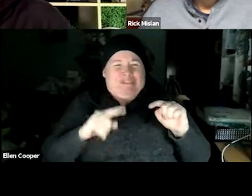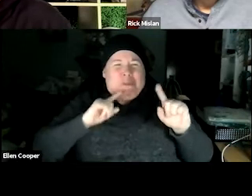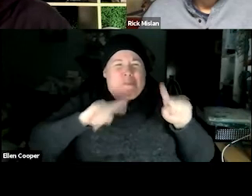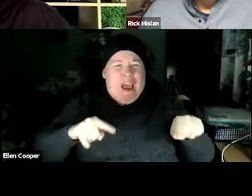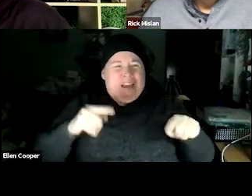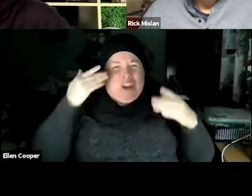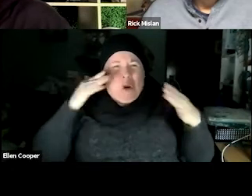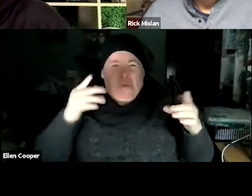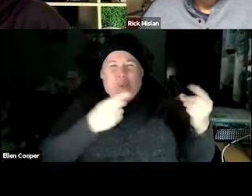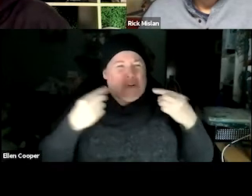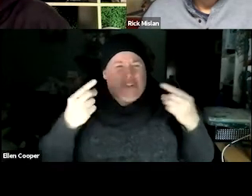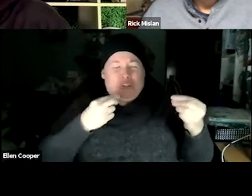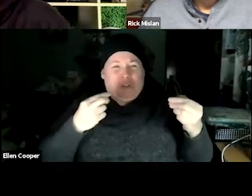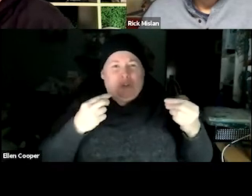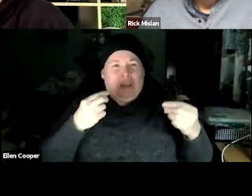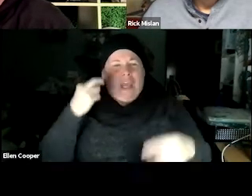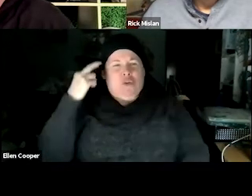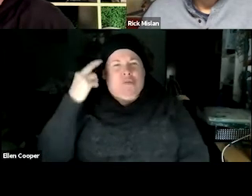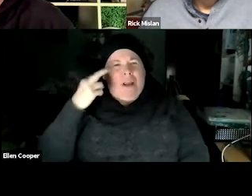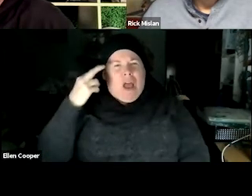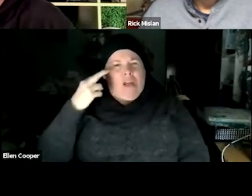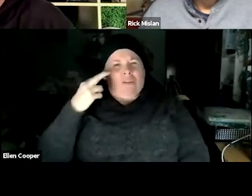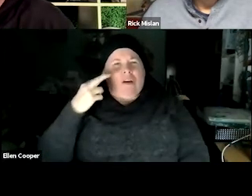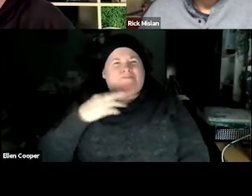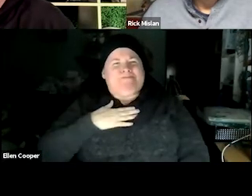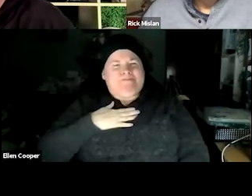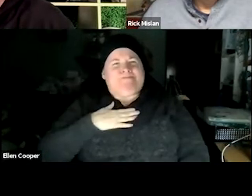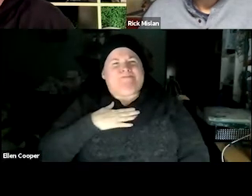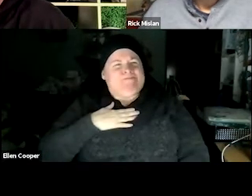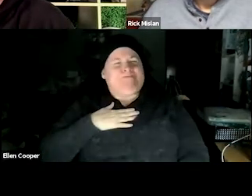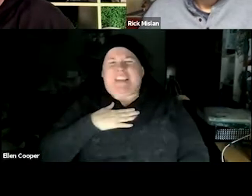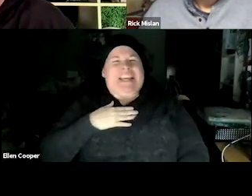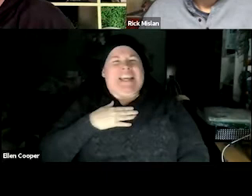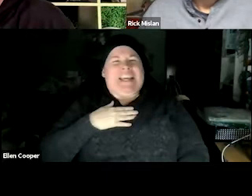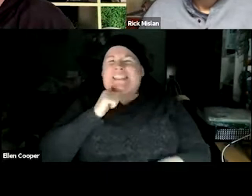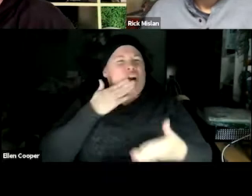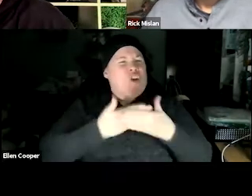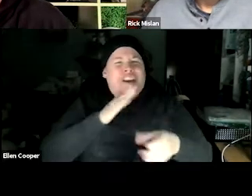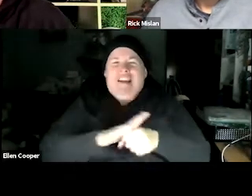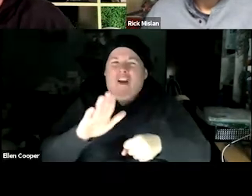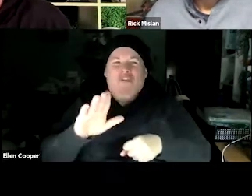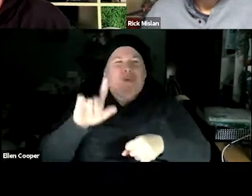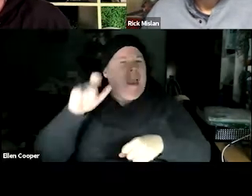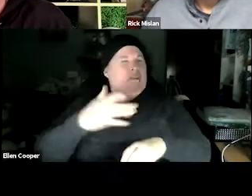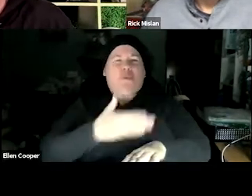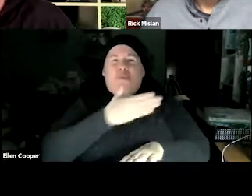CalebBarlow: All of a sudden you start to realize there has to be a better way. So, you know, I wanted to try to make a step into